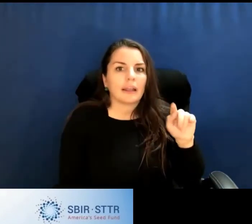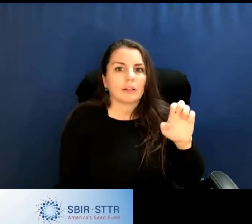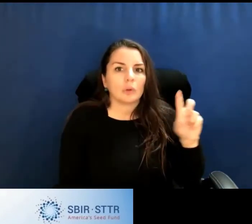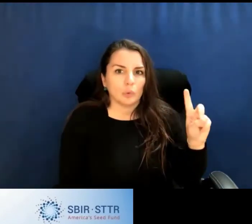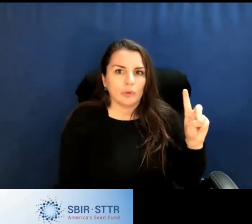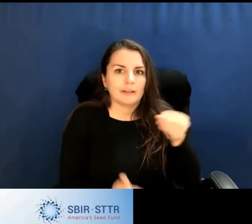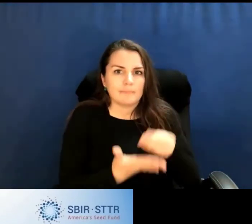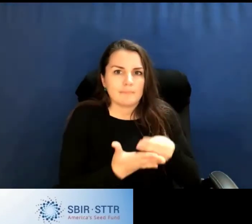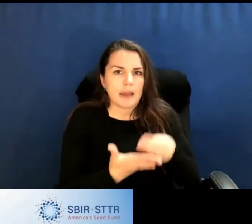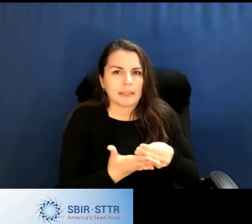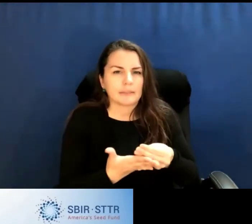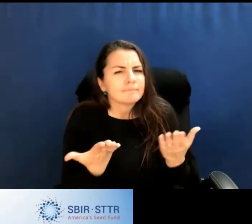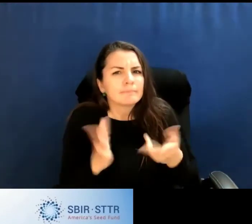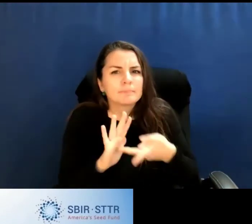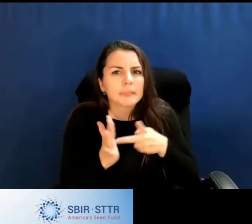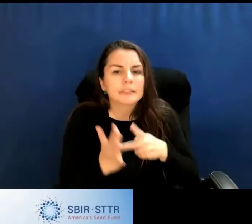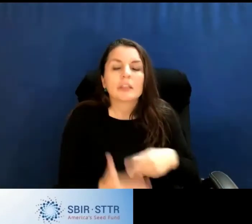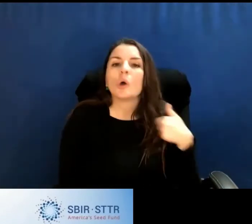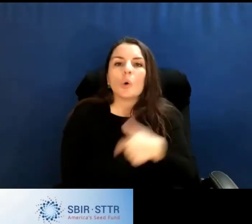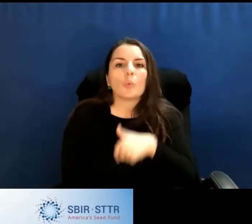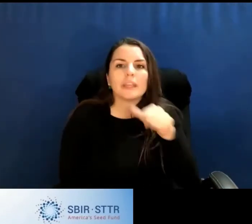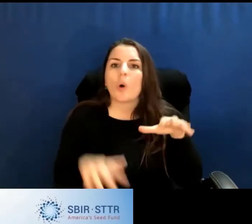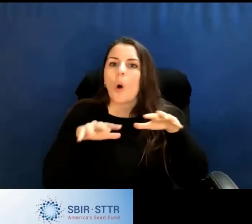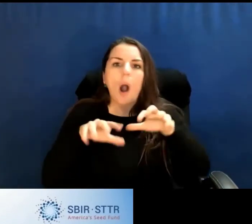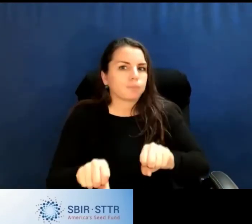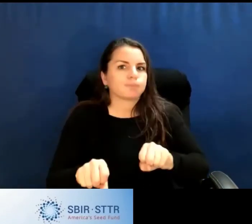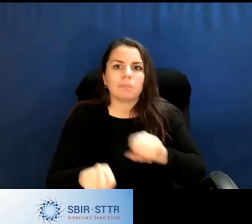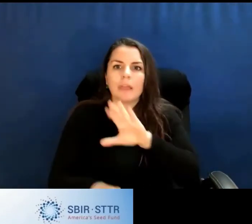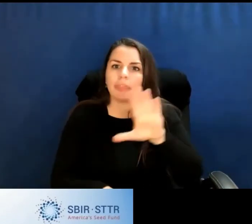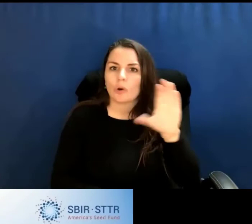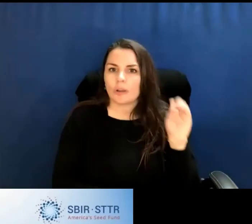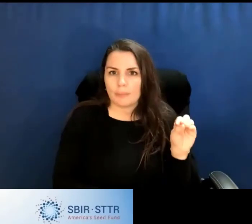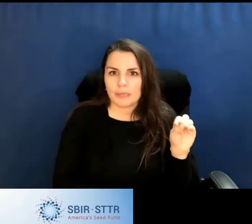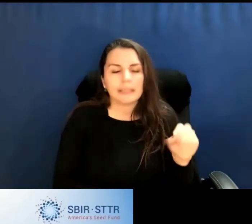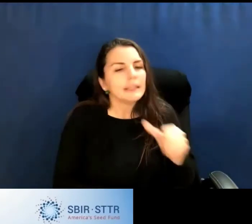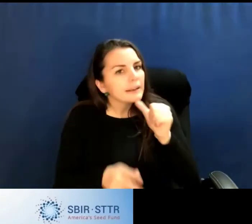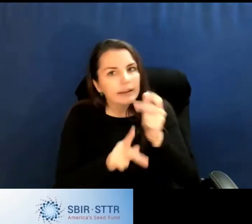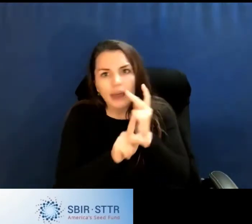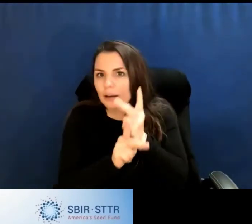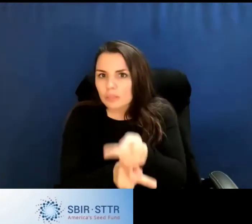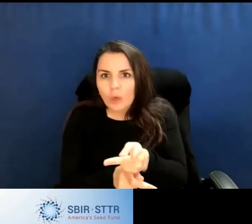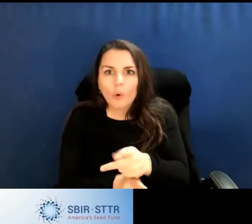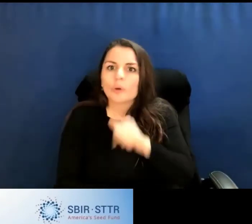That means we don't take ownership of the company. It's not a loan. You don't have to pay that back.